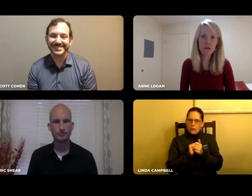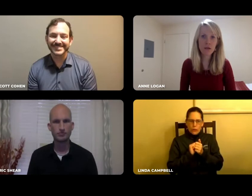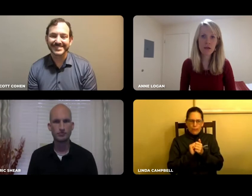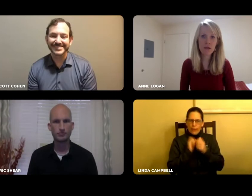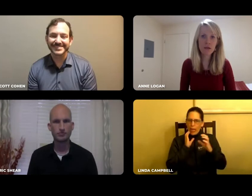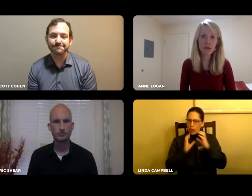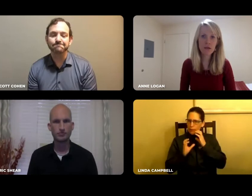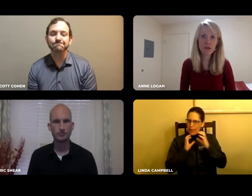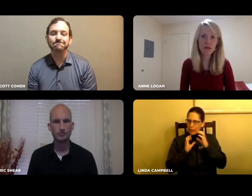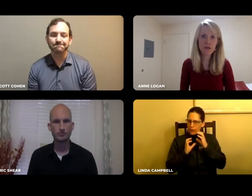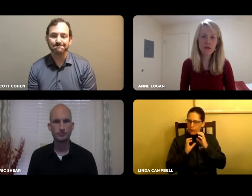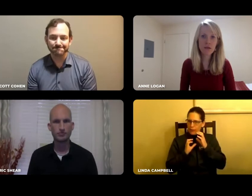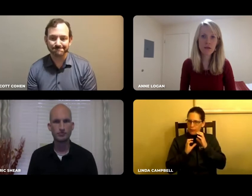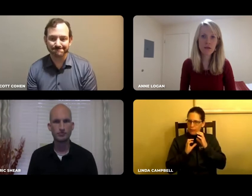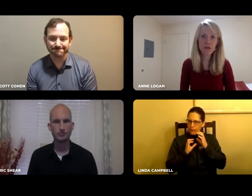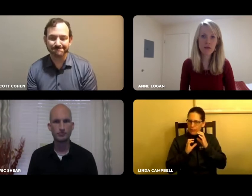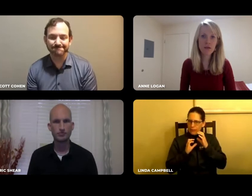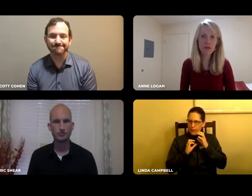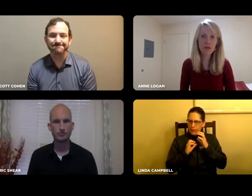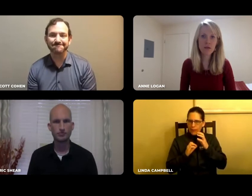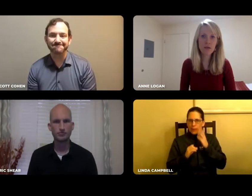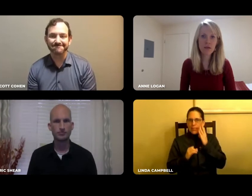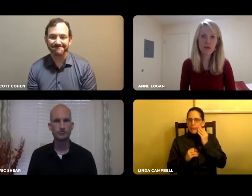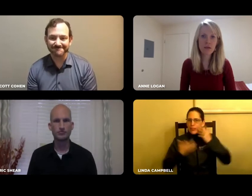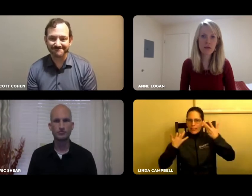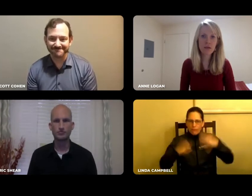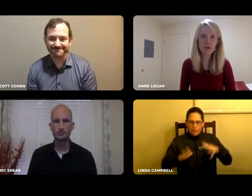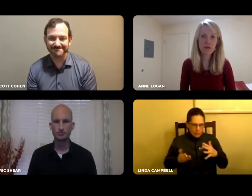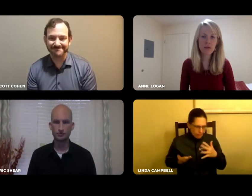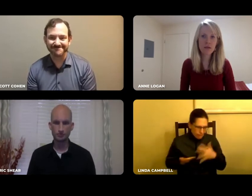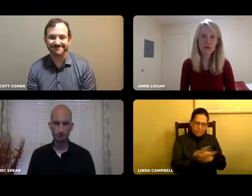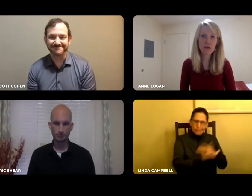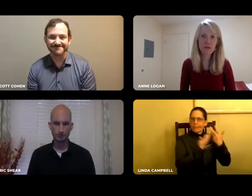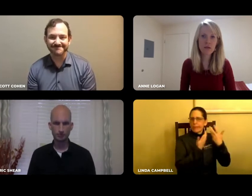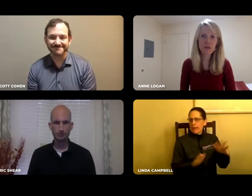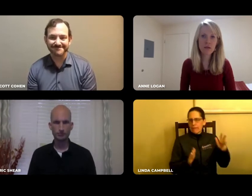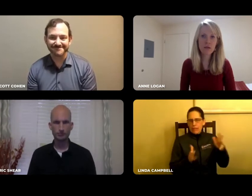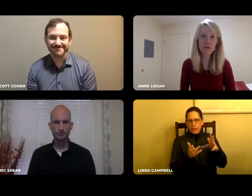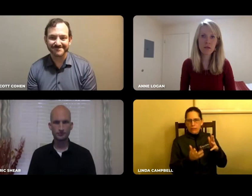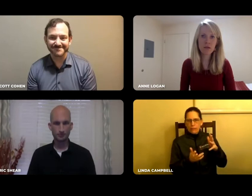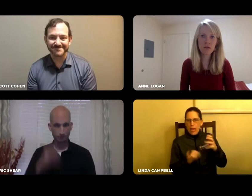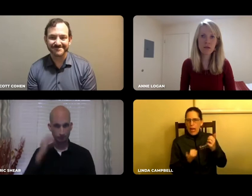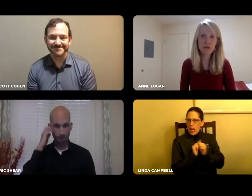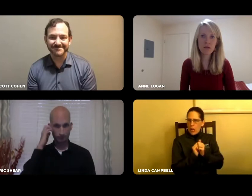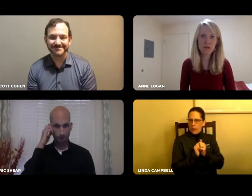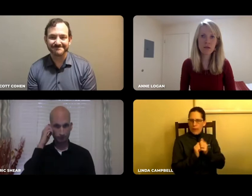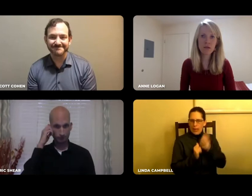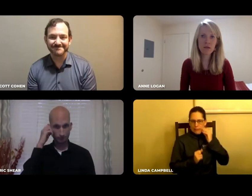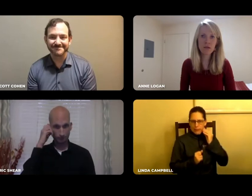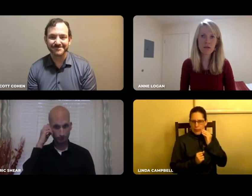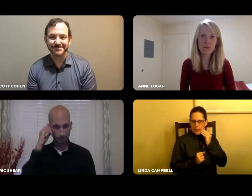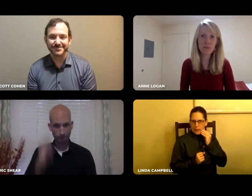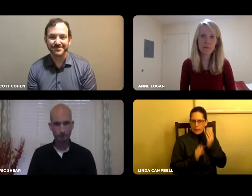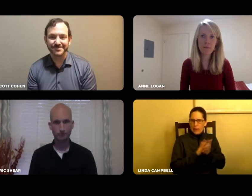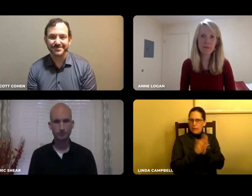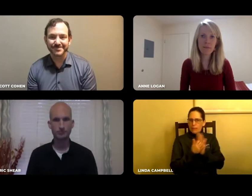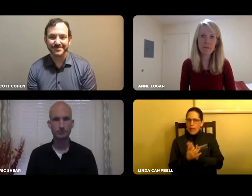It's difficult to do that because of communication. You get that experience but then how can you pass that on